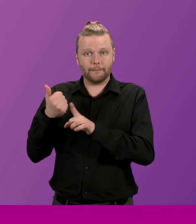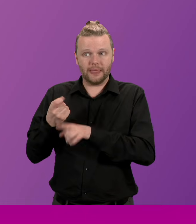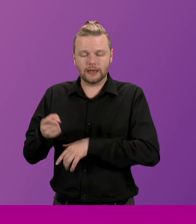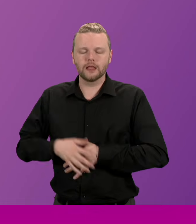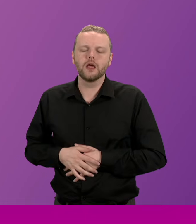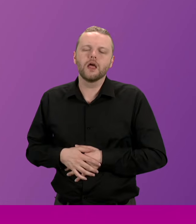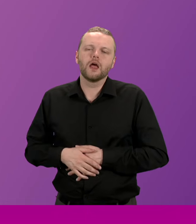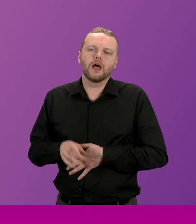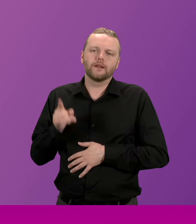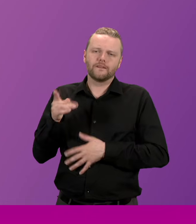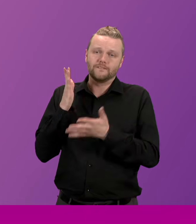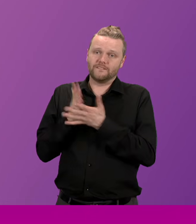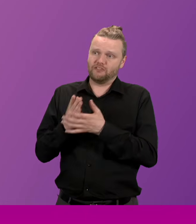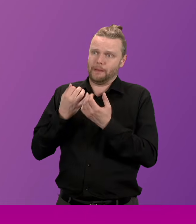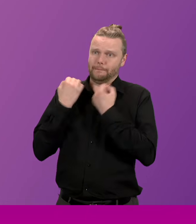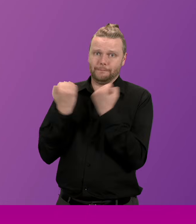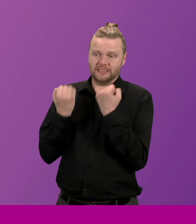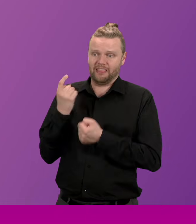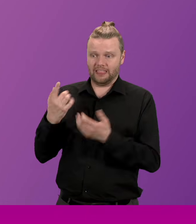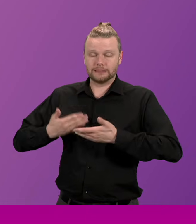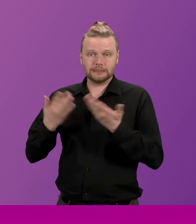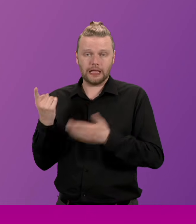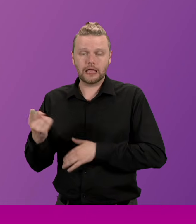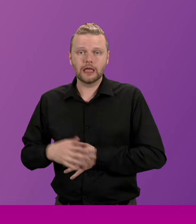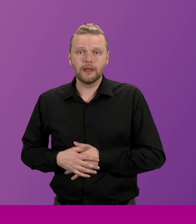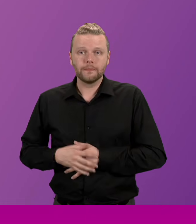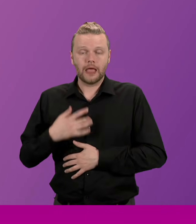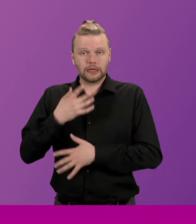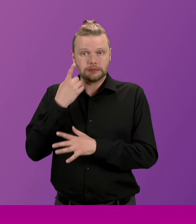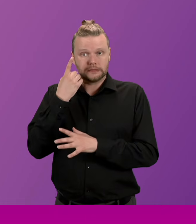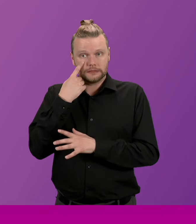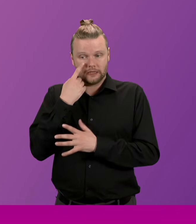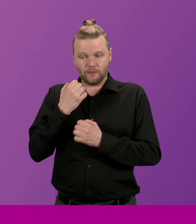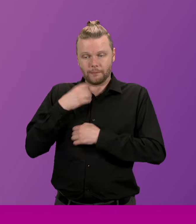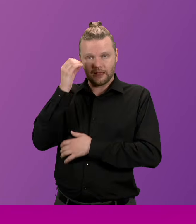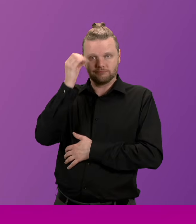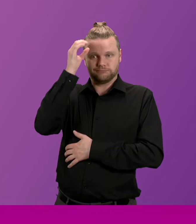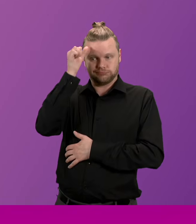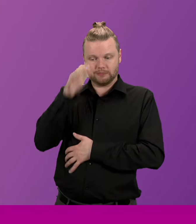it was very busy on that occasion. From my knowledge of the town, I can see that is a